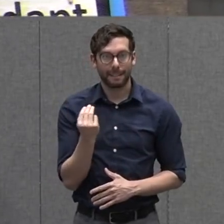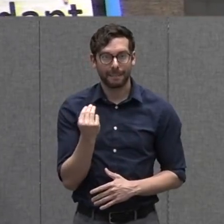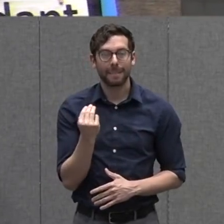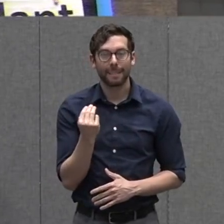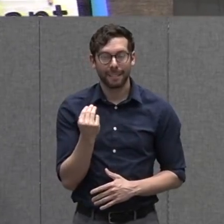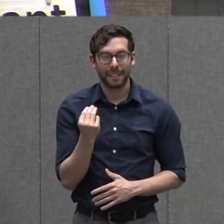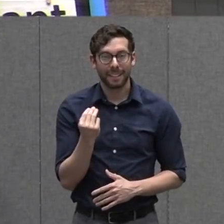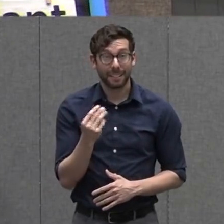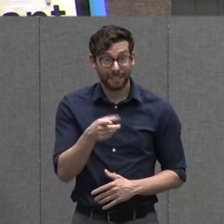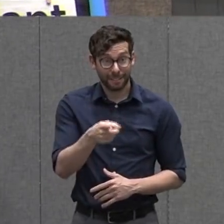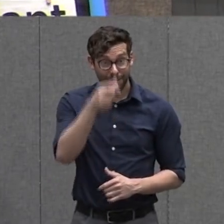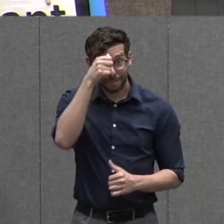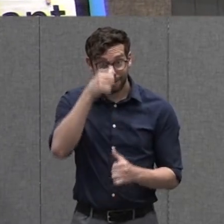Do you remember this word?